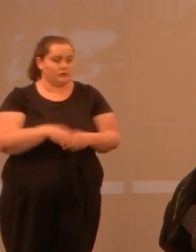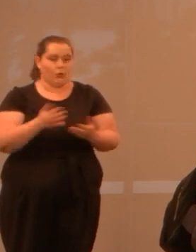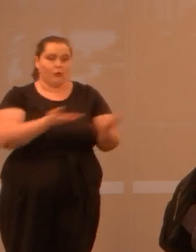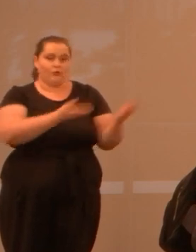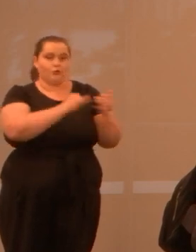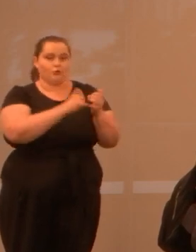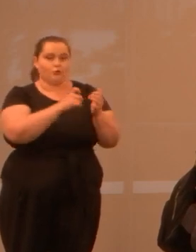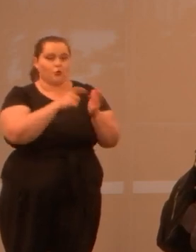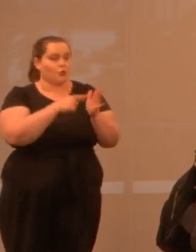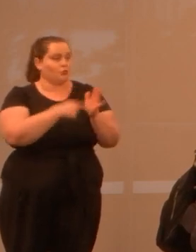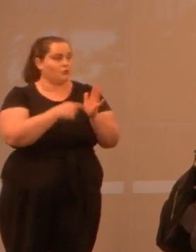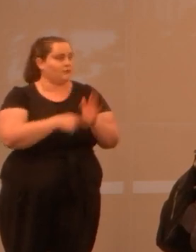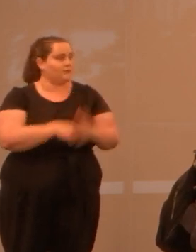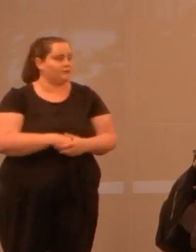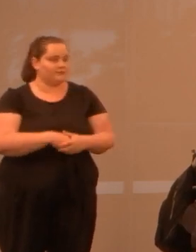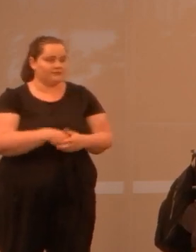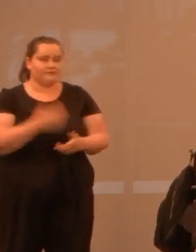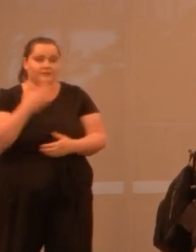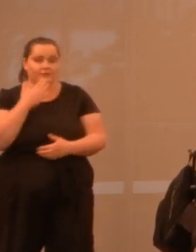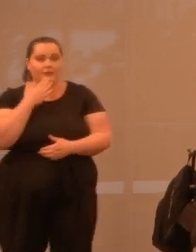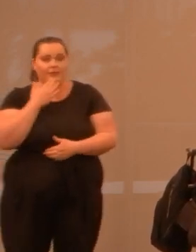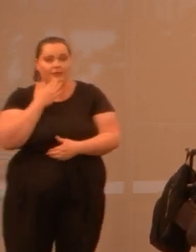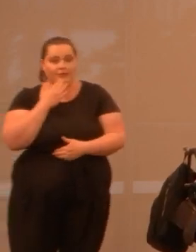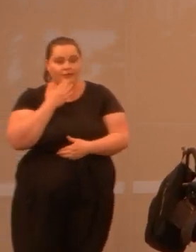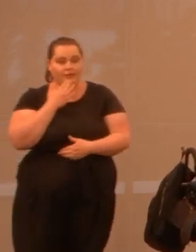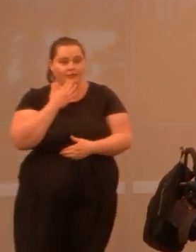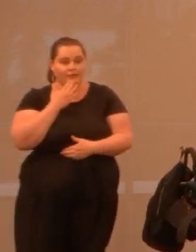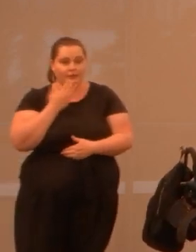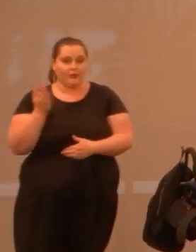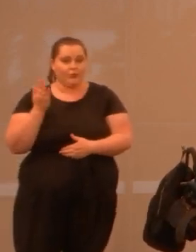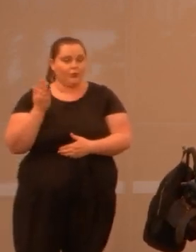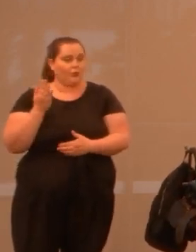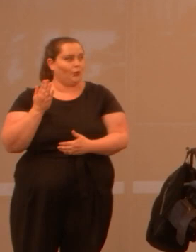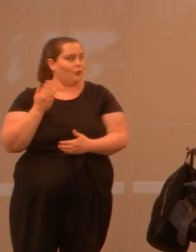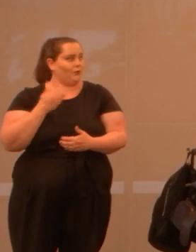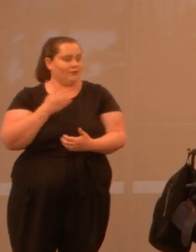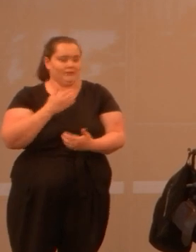Well, thank you, Justin, and for those very generous remarks earlier and yes,